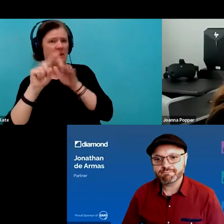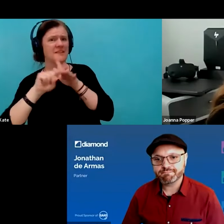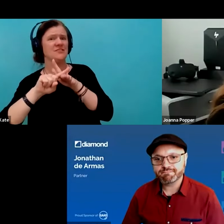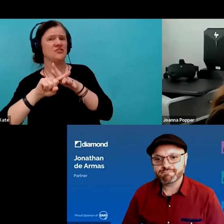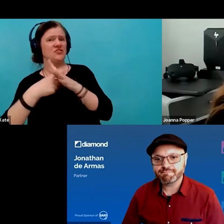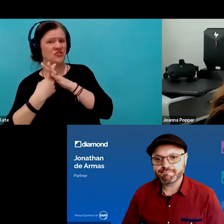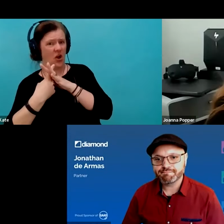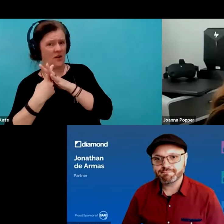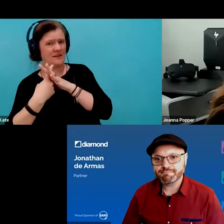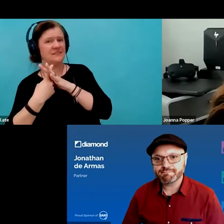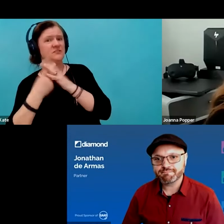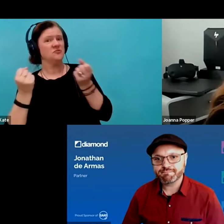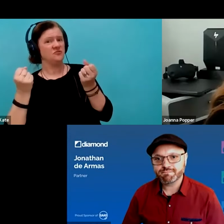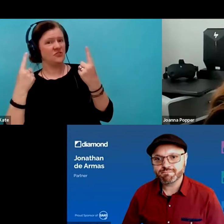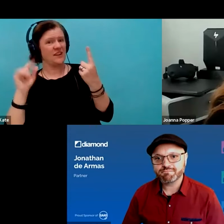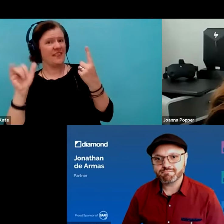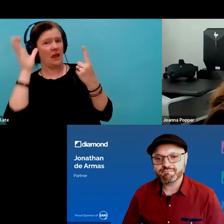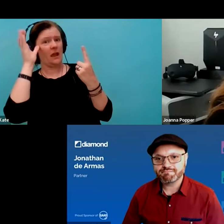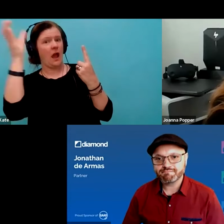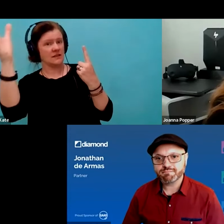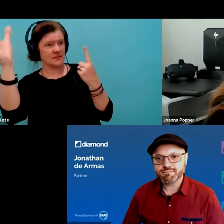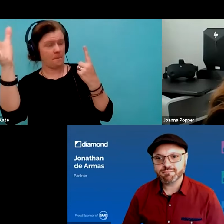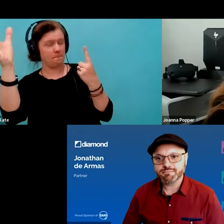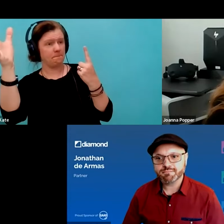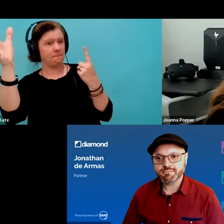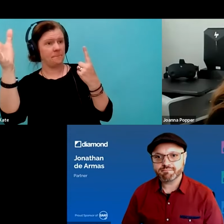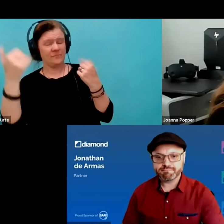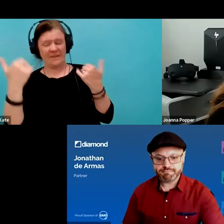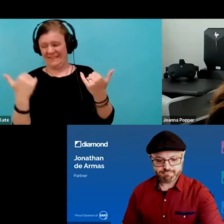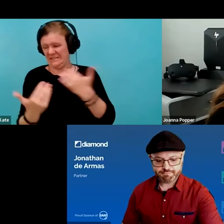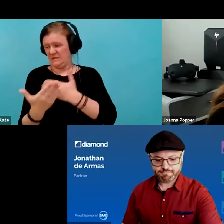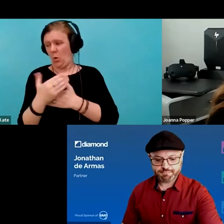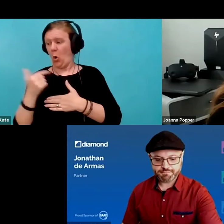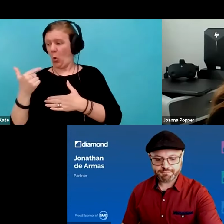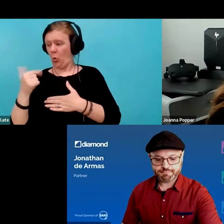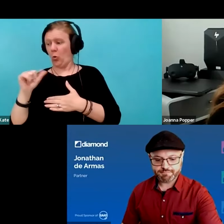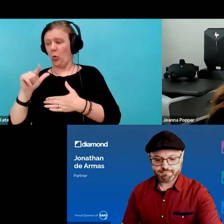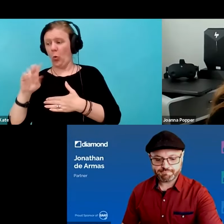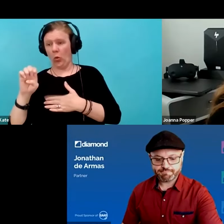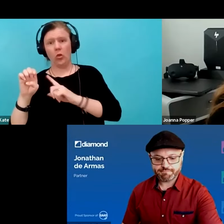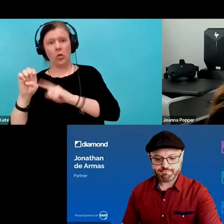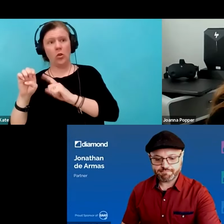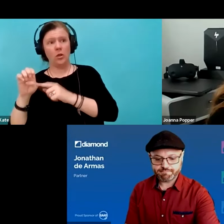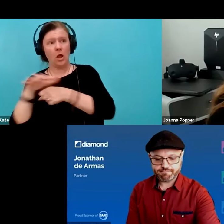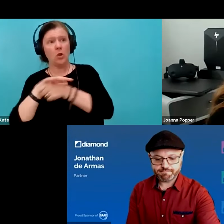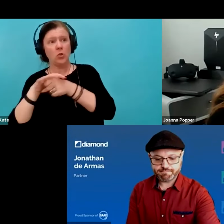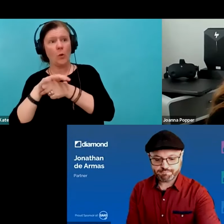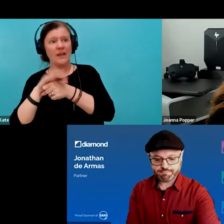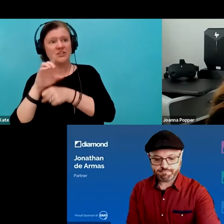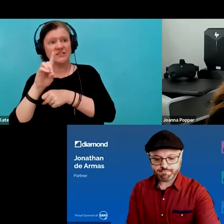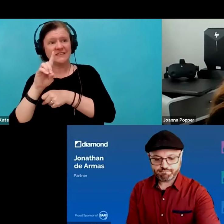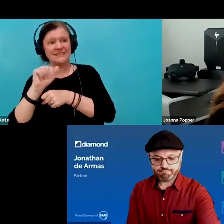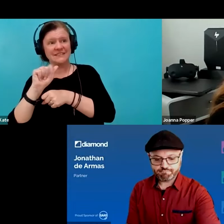Christina Heller: Understand that concept and like I saw this morning that Google is going to be deleting location data after 18 months.